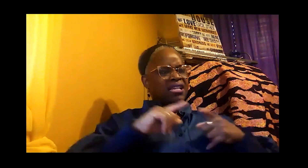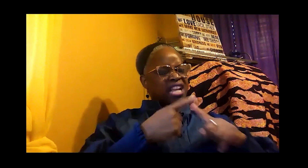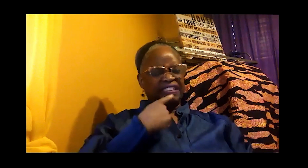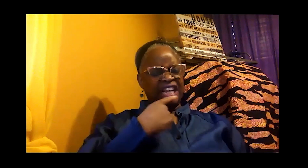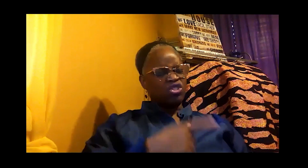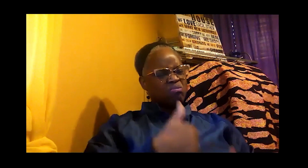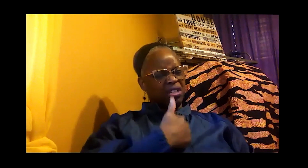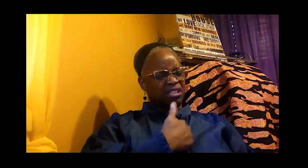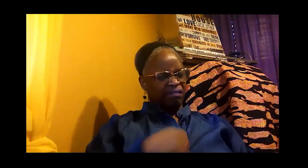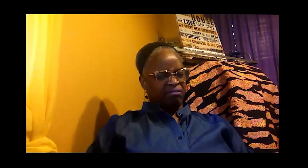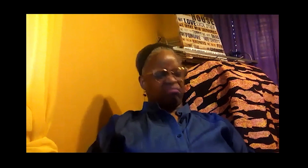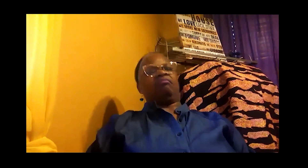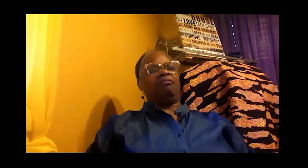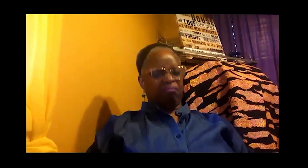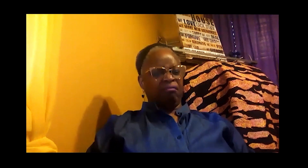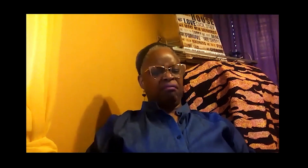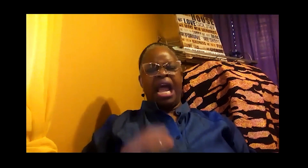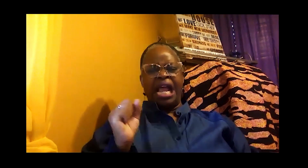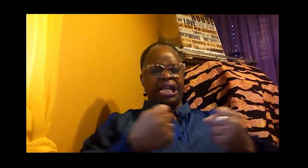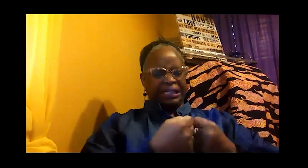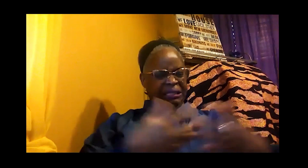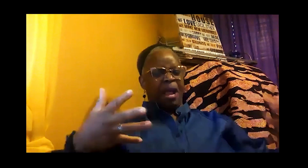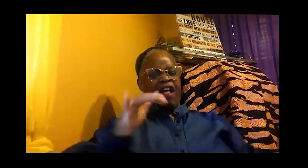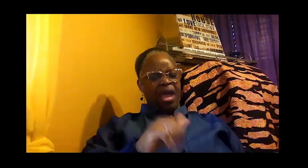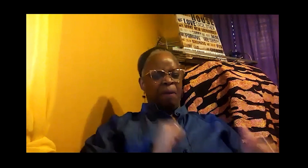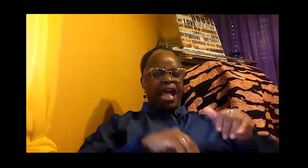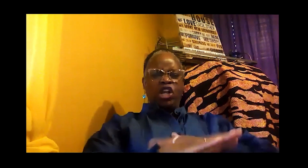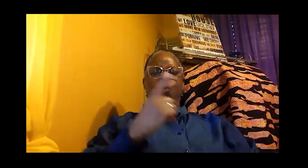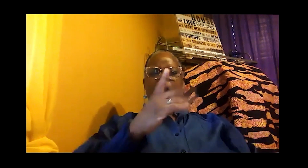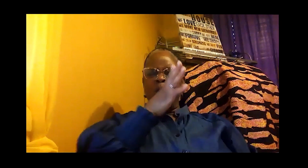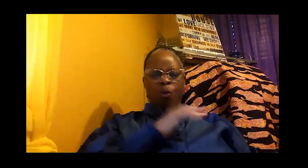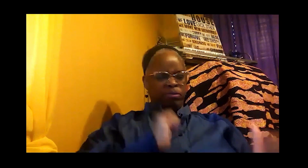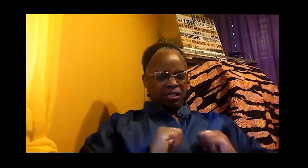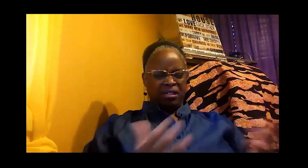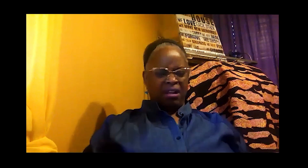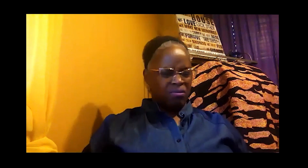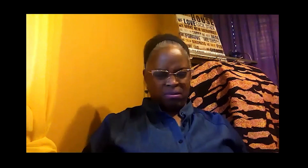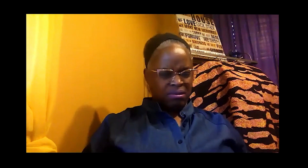I just told myself to expand this to a full-fledged one-woman show. This show